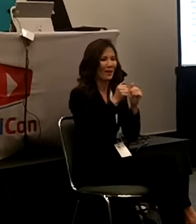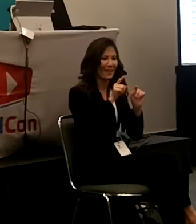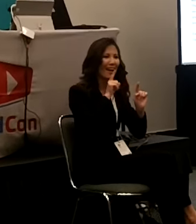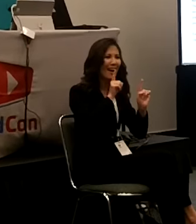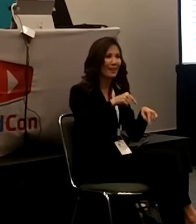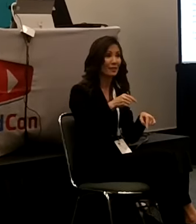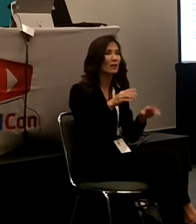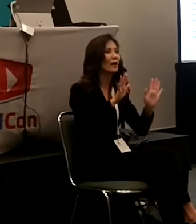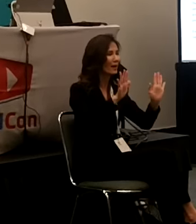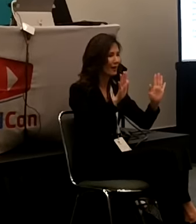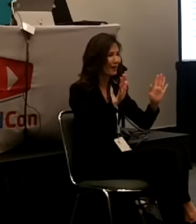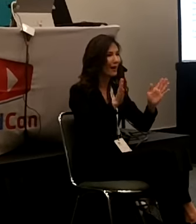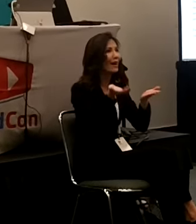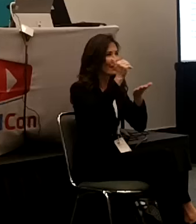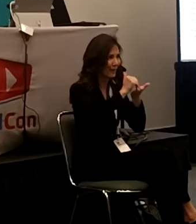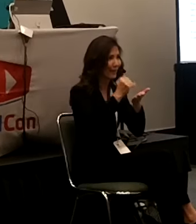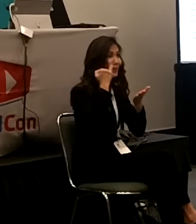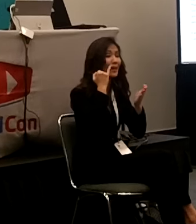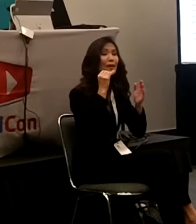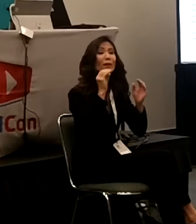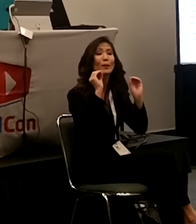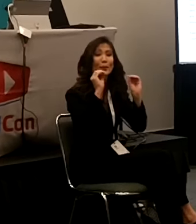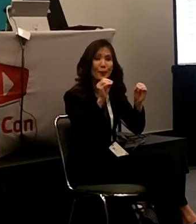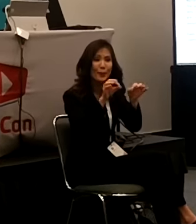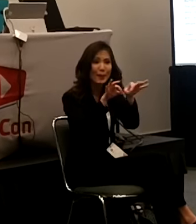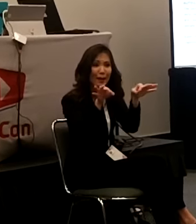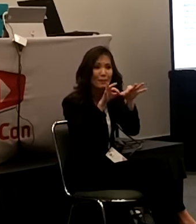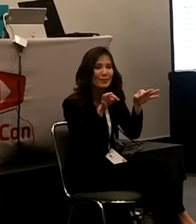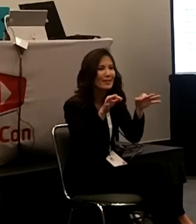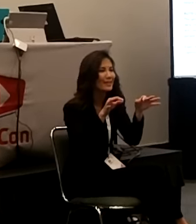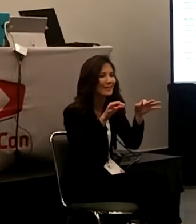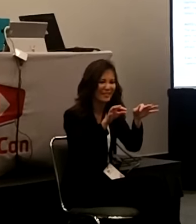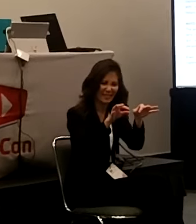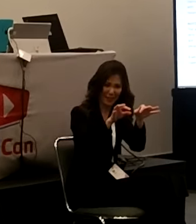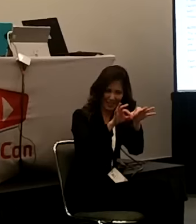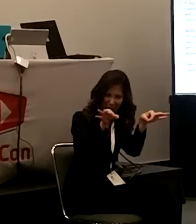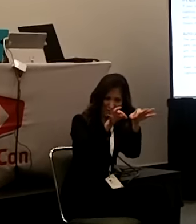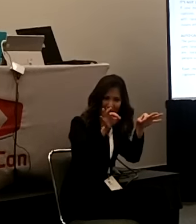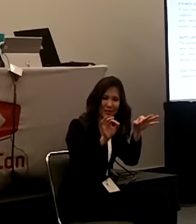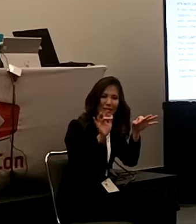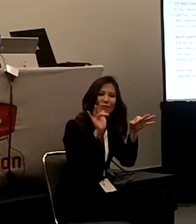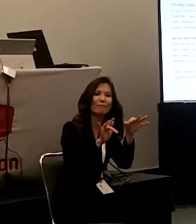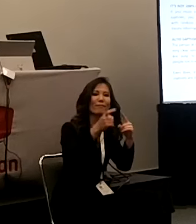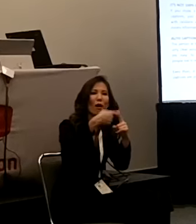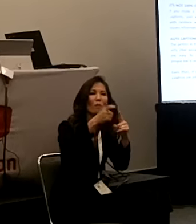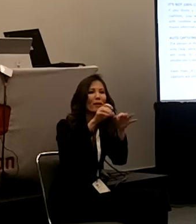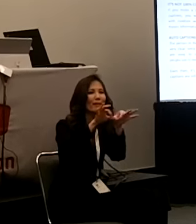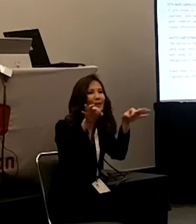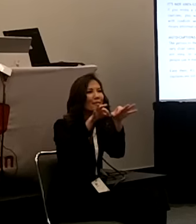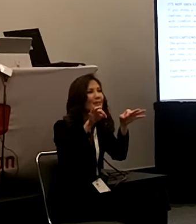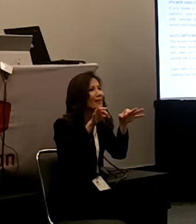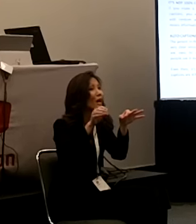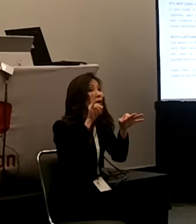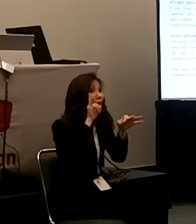I would not be asking this question. But most of the time, the captions that are on there look like this.